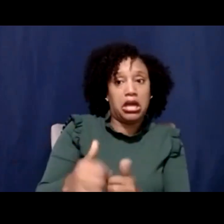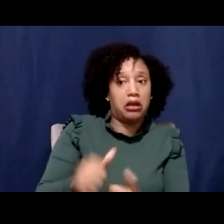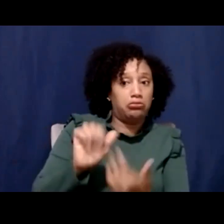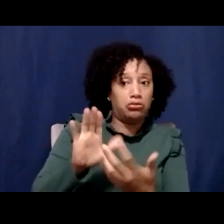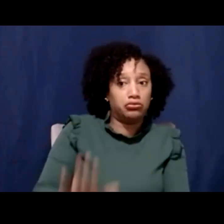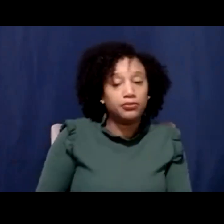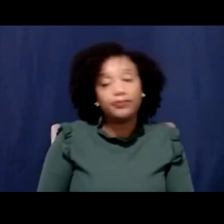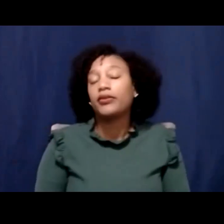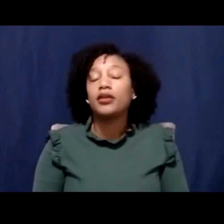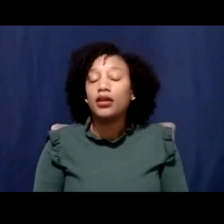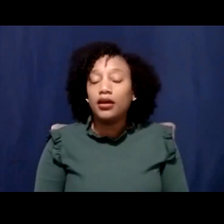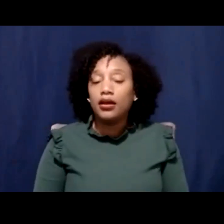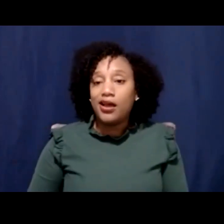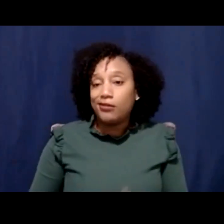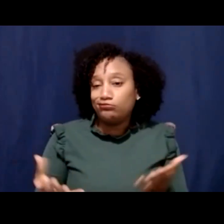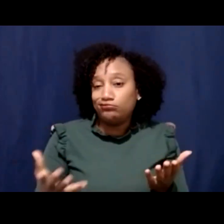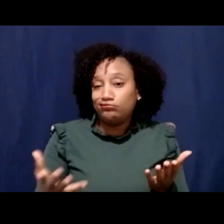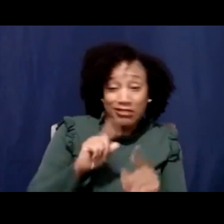So does that answer your question?